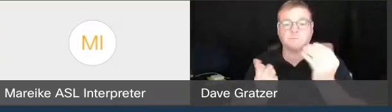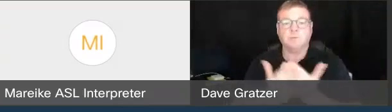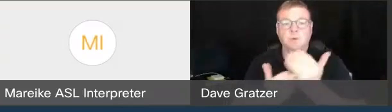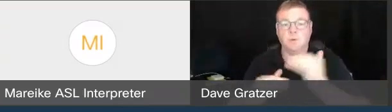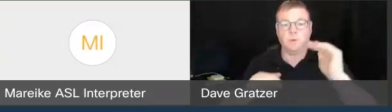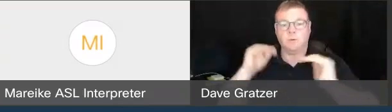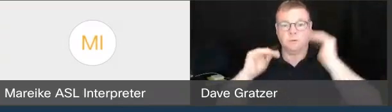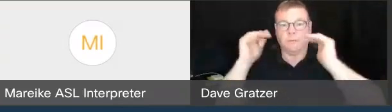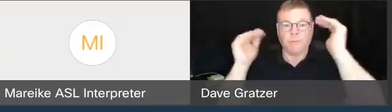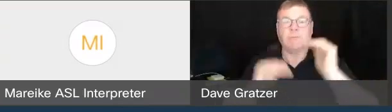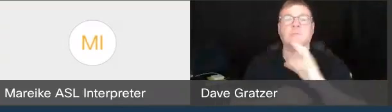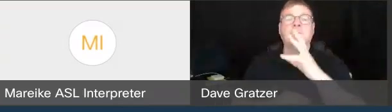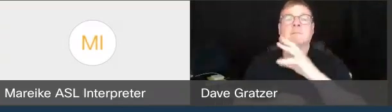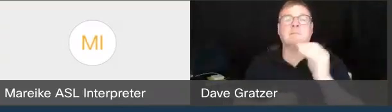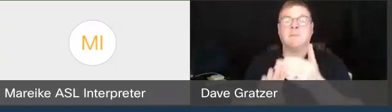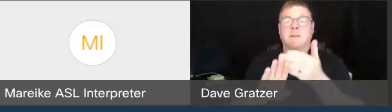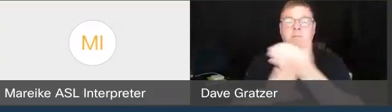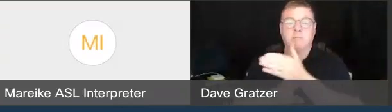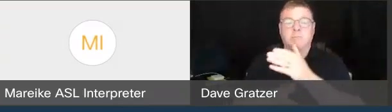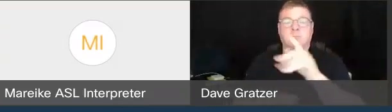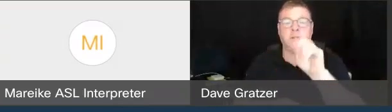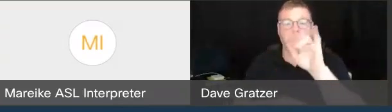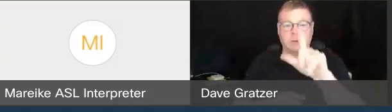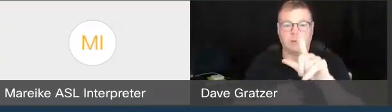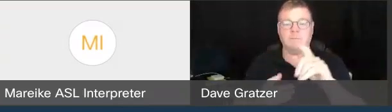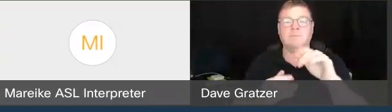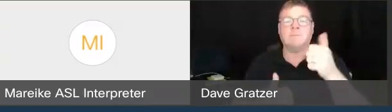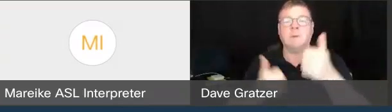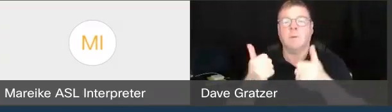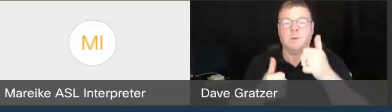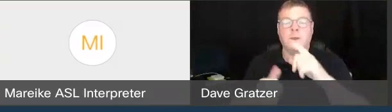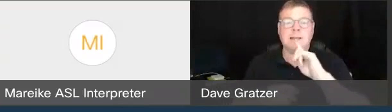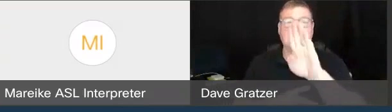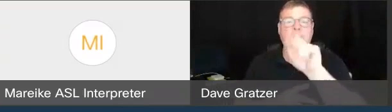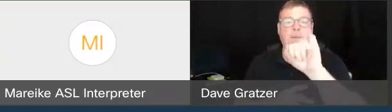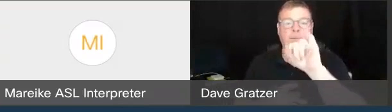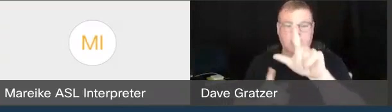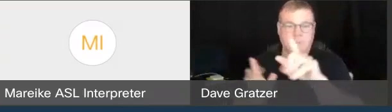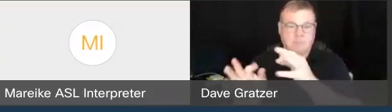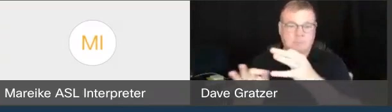And also a pretrial services department, which is a bail diversion program in the City.